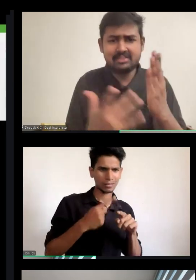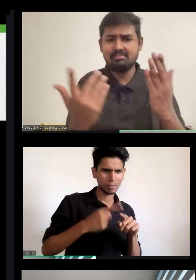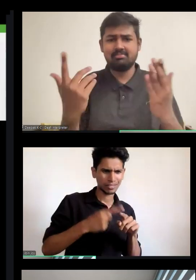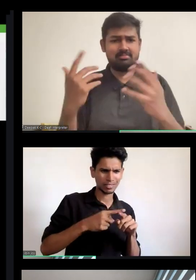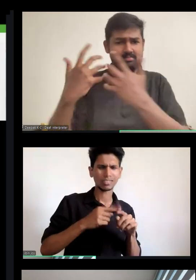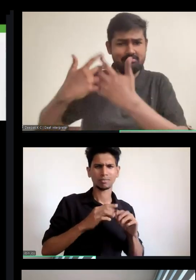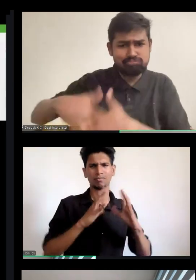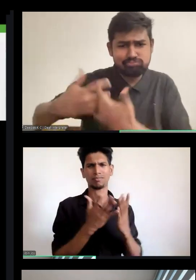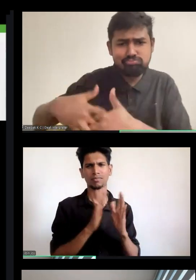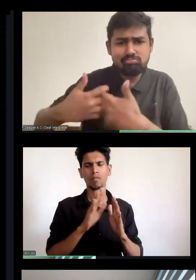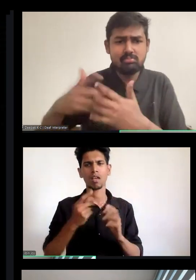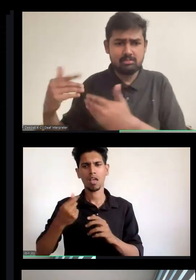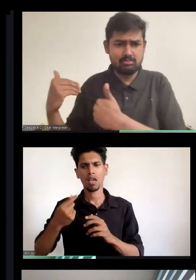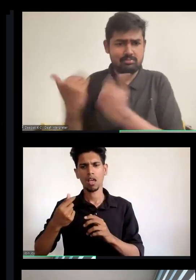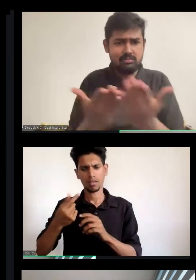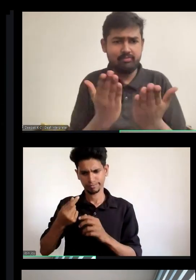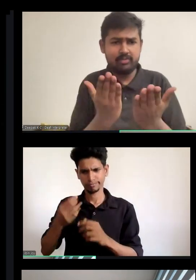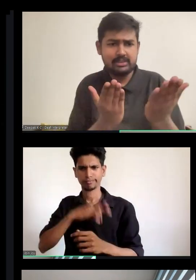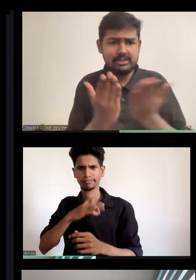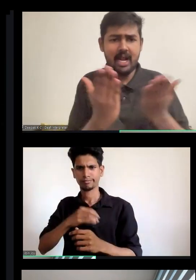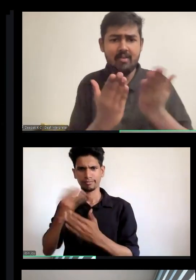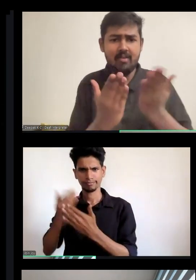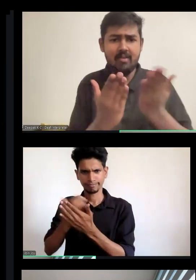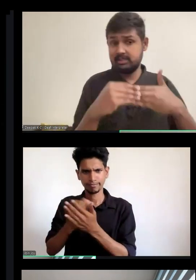So let us first see why ShiftUp.